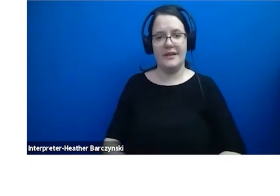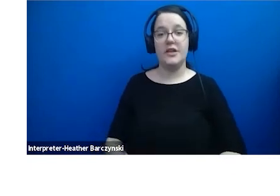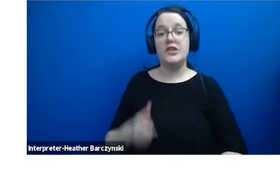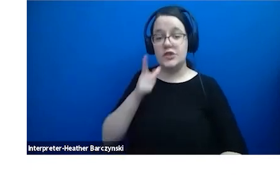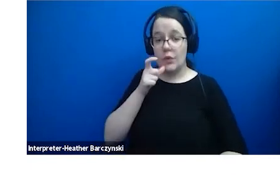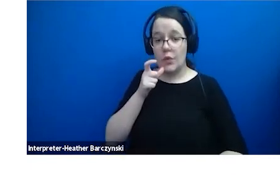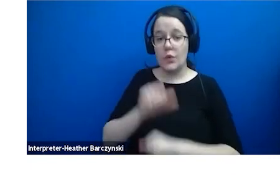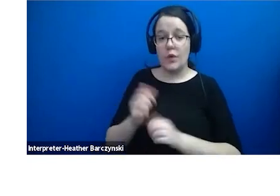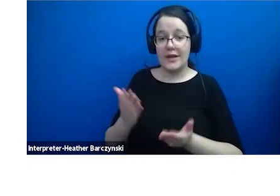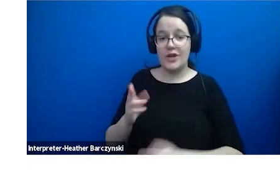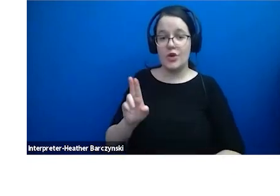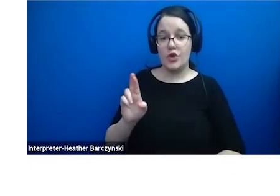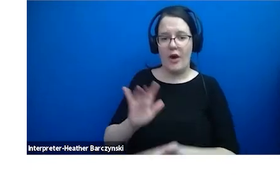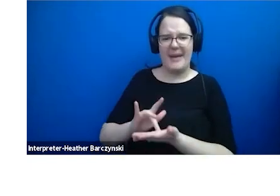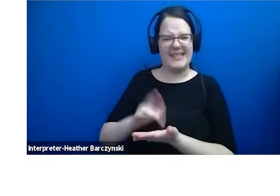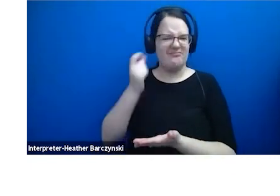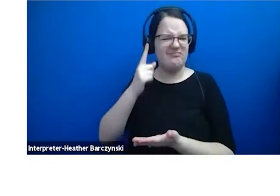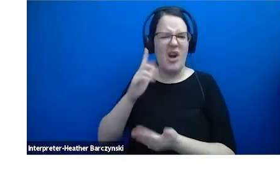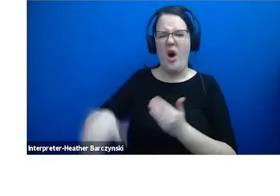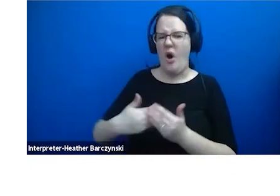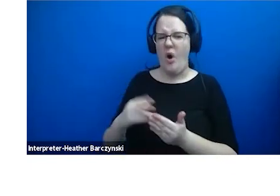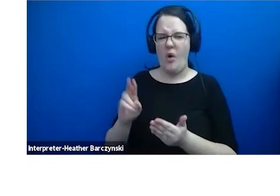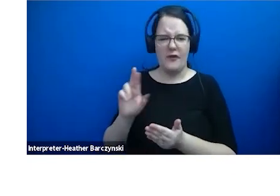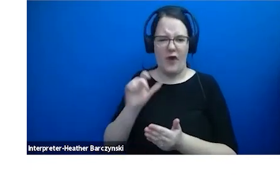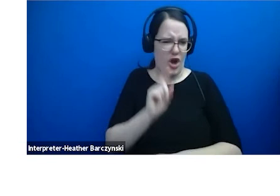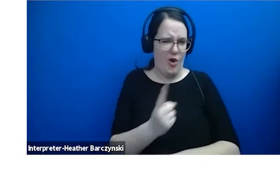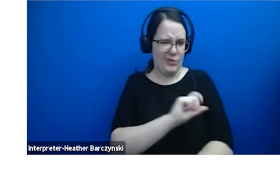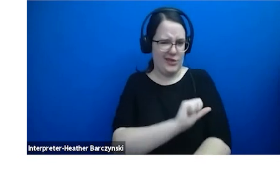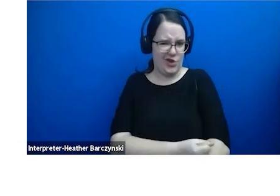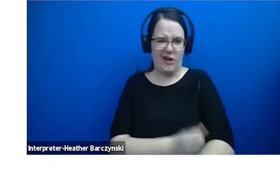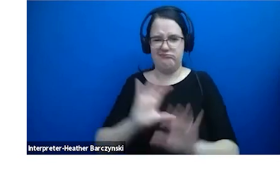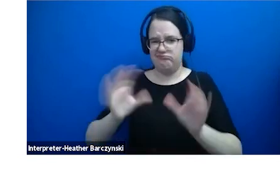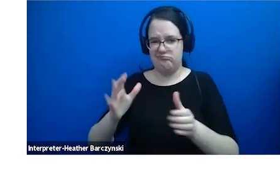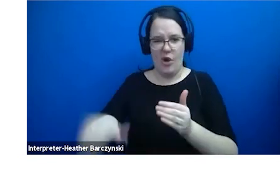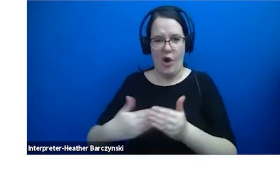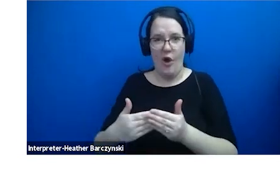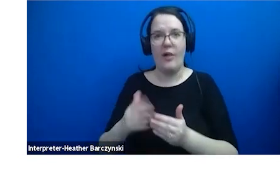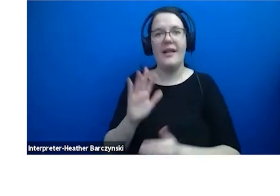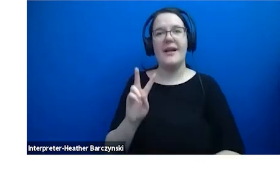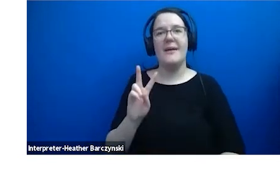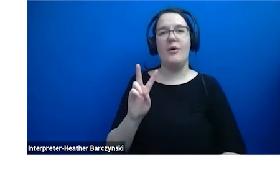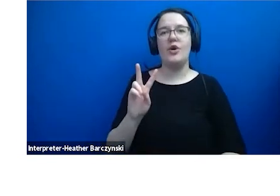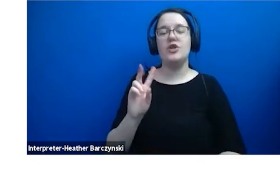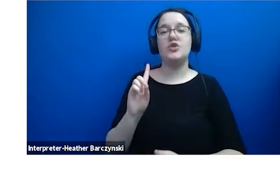is across all euromans and not just that strong um there are about 21 733 people who would have been